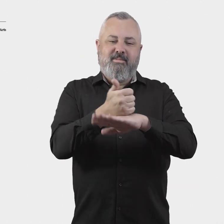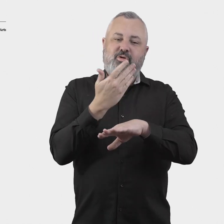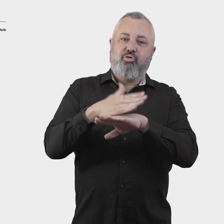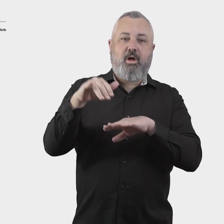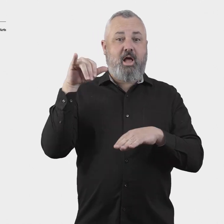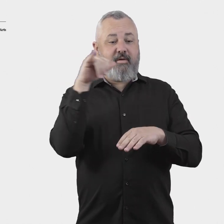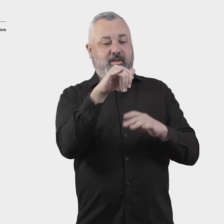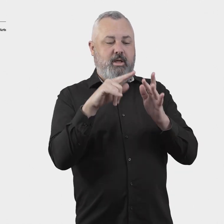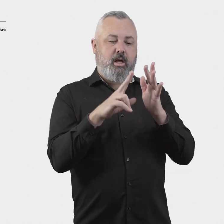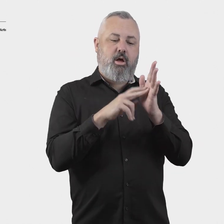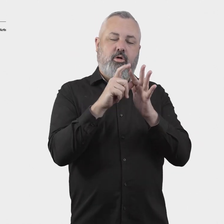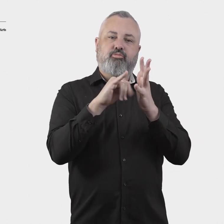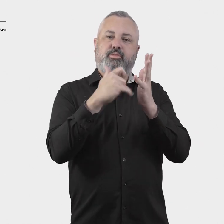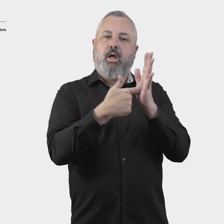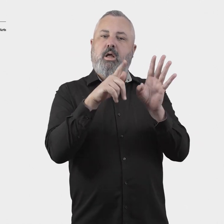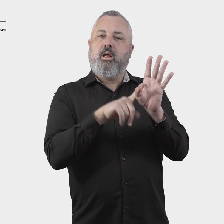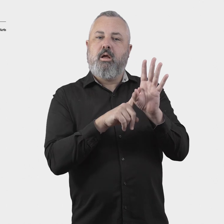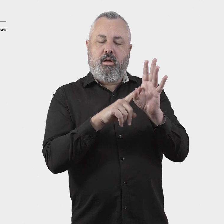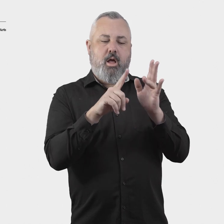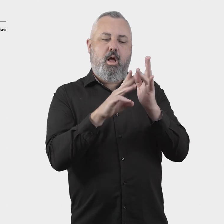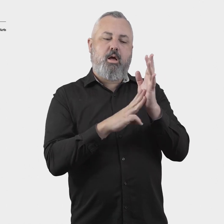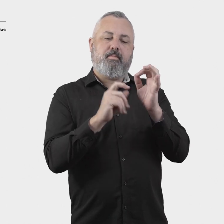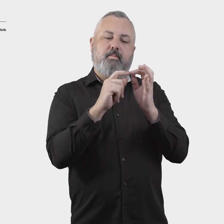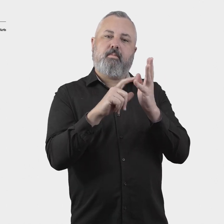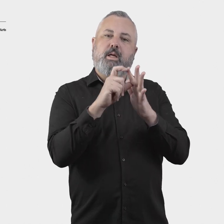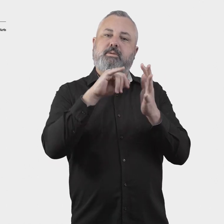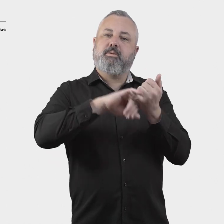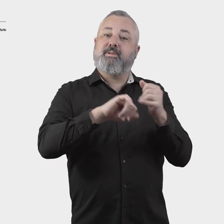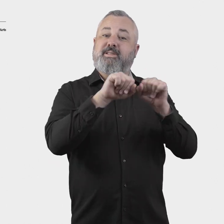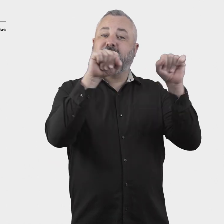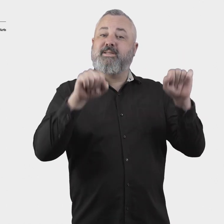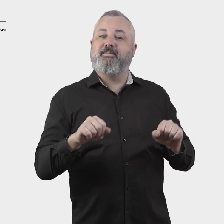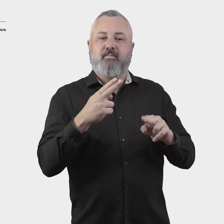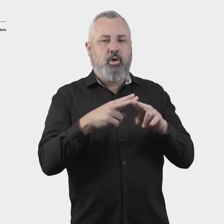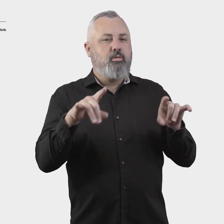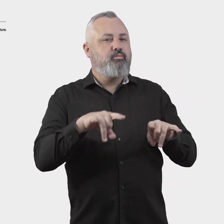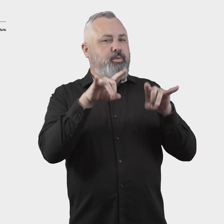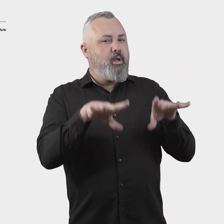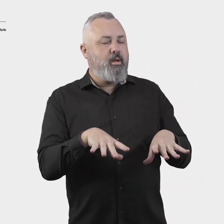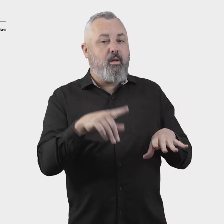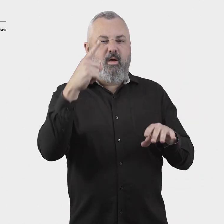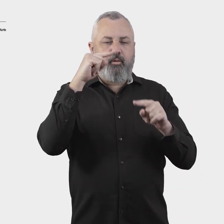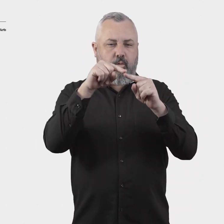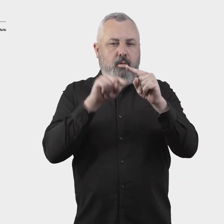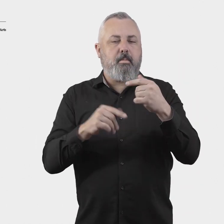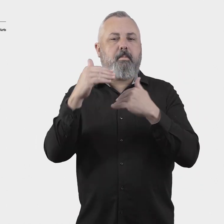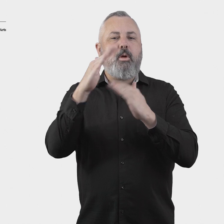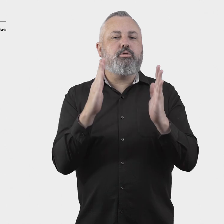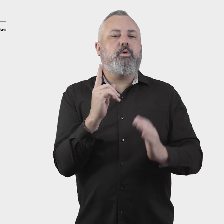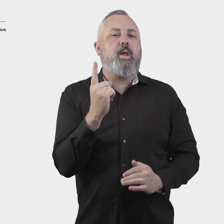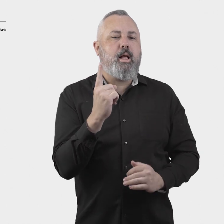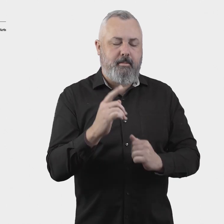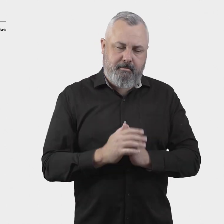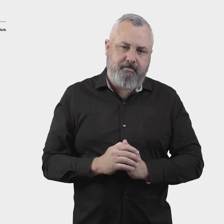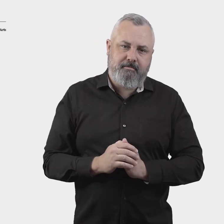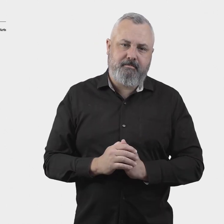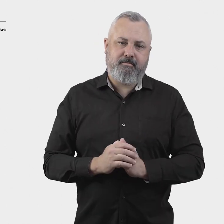new Aviation Industry Ombuds Scheme for Australia (see Box 1).